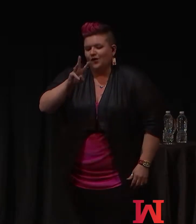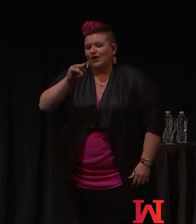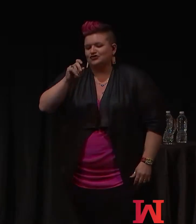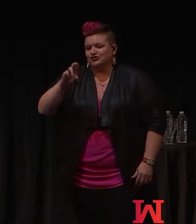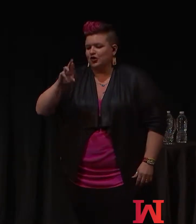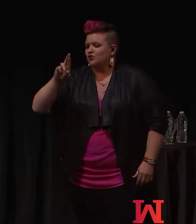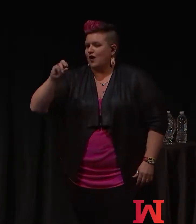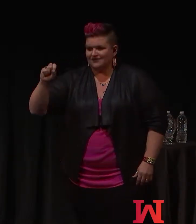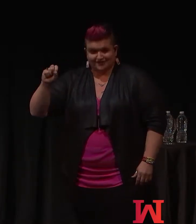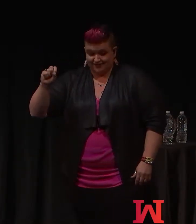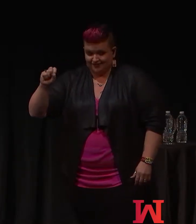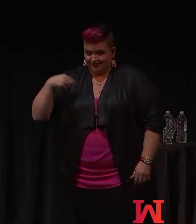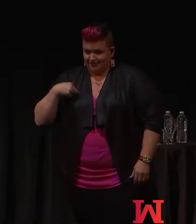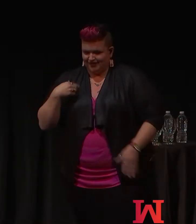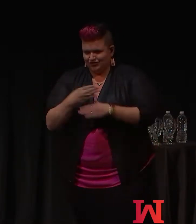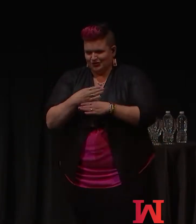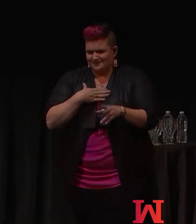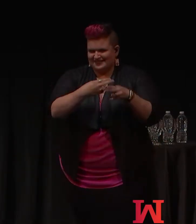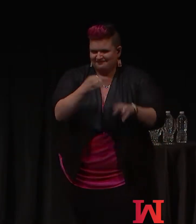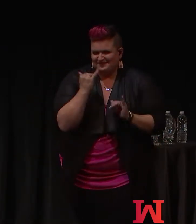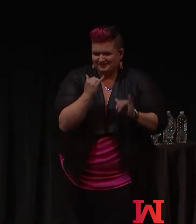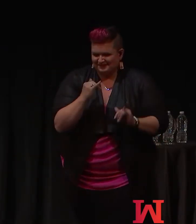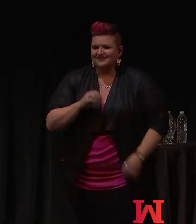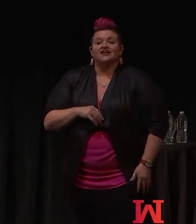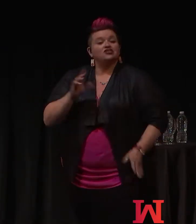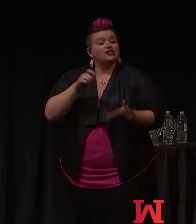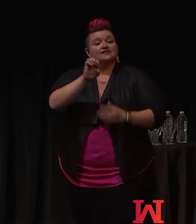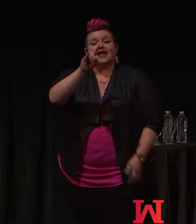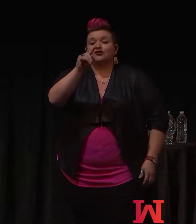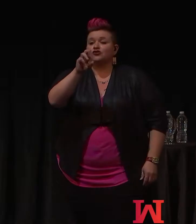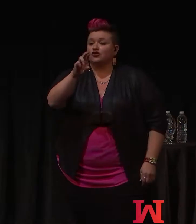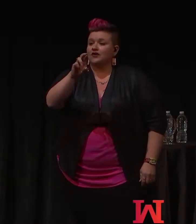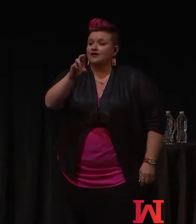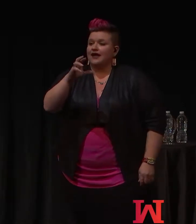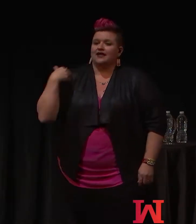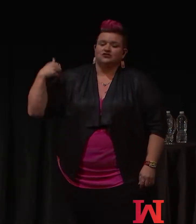and a name you will know. She is the editor-in-chief of Teen Vogue,